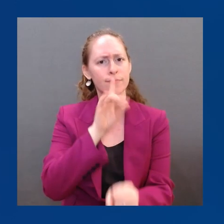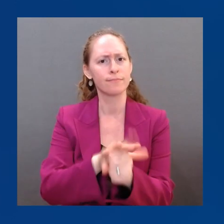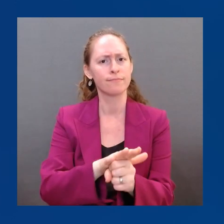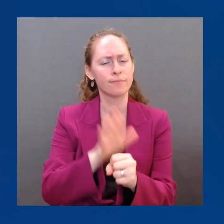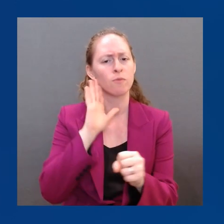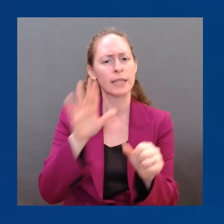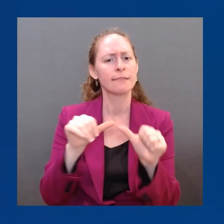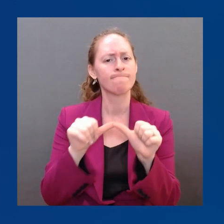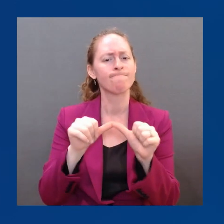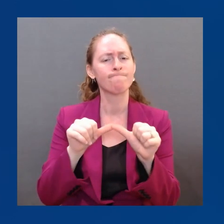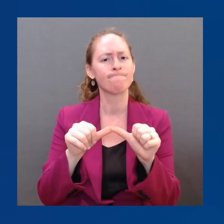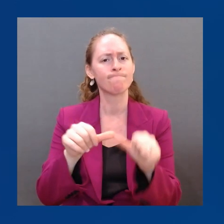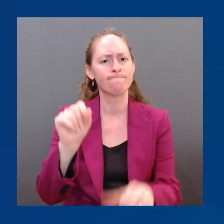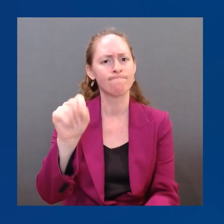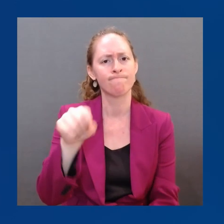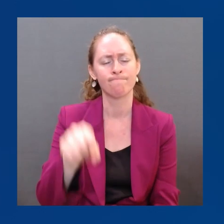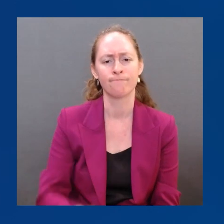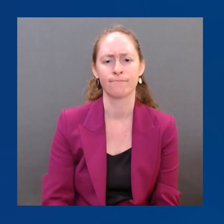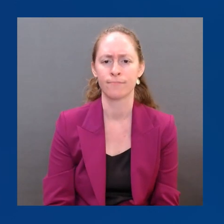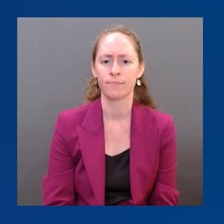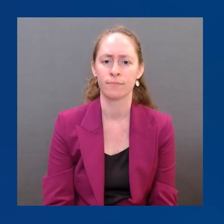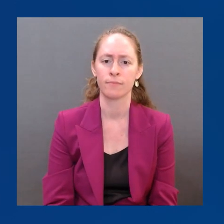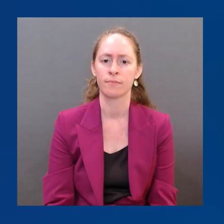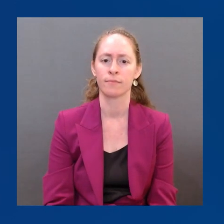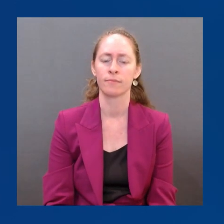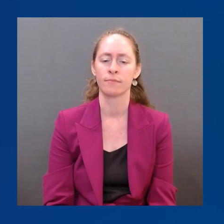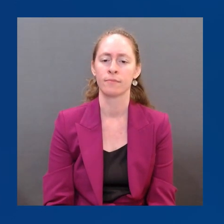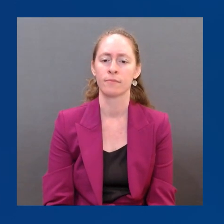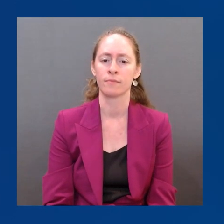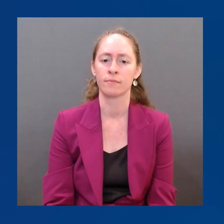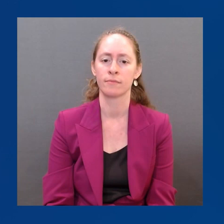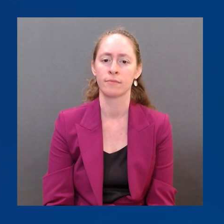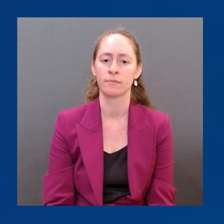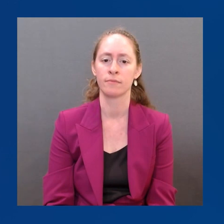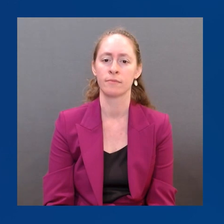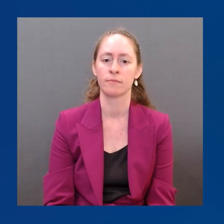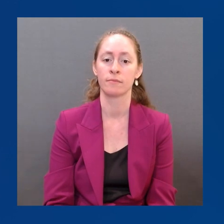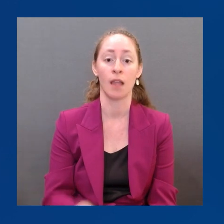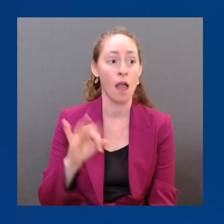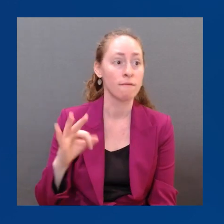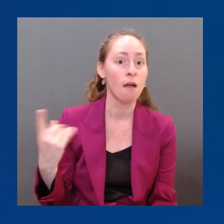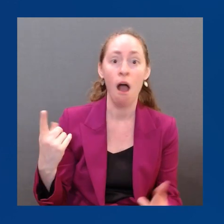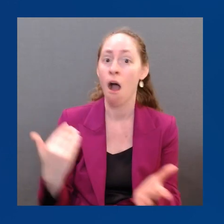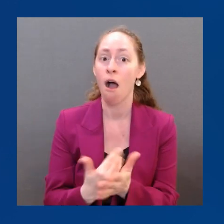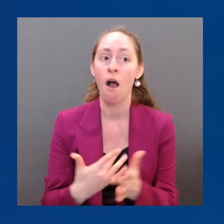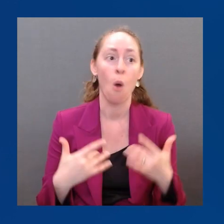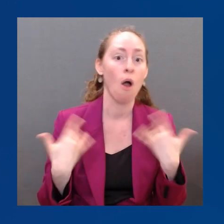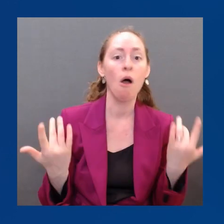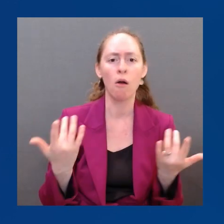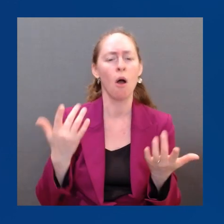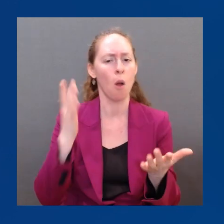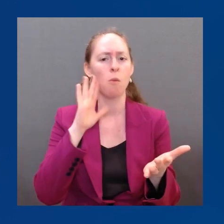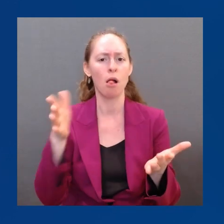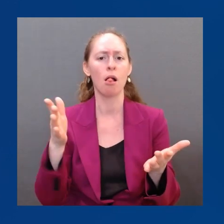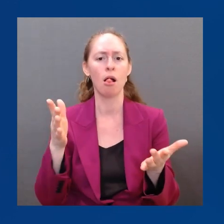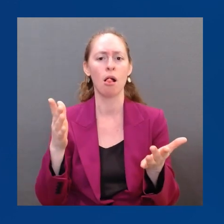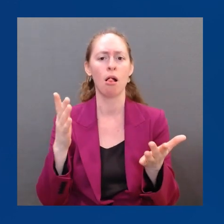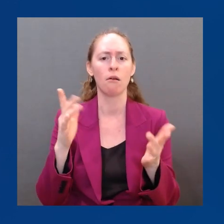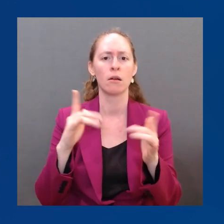Obviously, when there's major news, we'll do it. Otherwise, we'll make sure that we do it on a regular basis so that we continue sharing information with people. Thank you all for joining us,